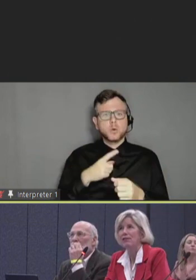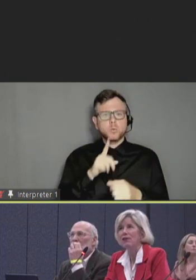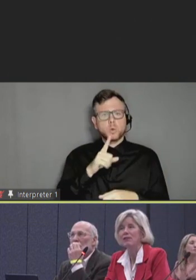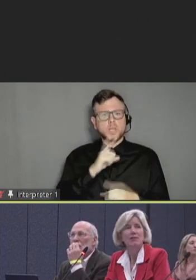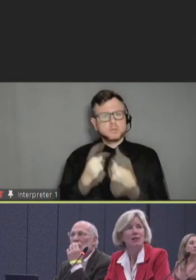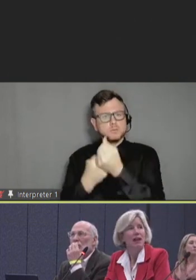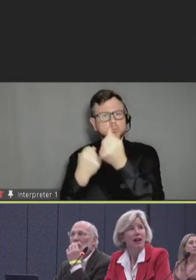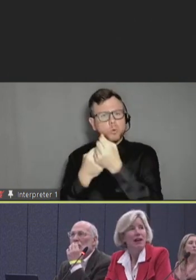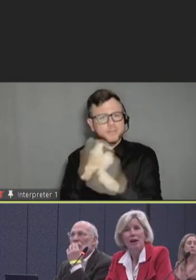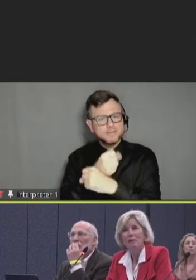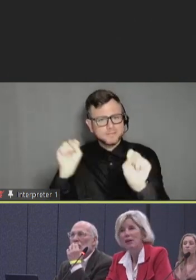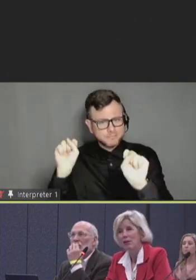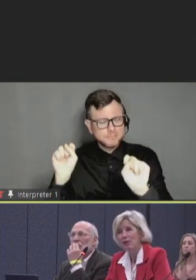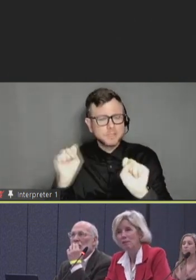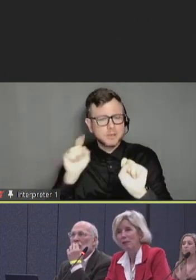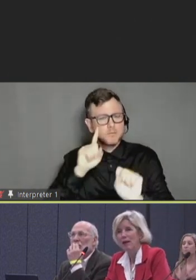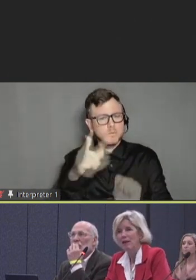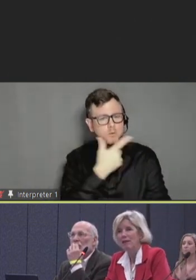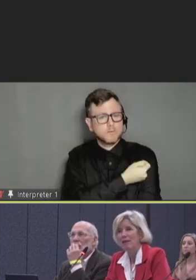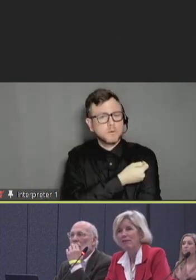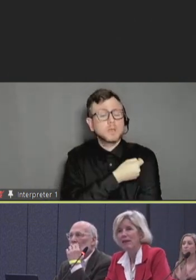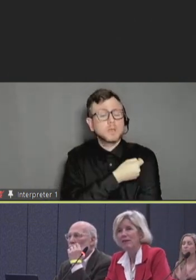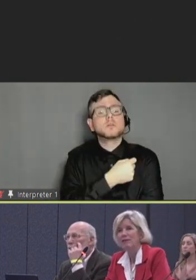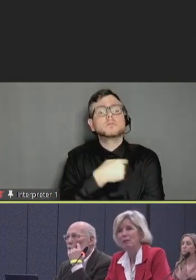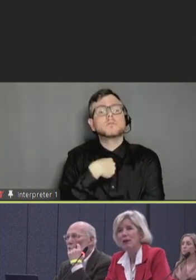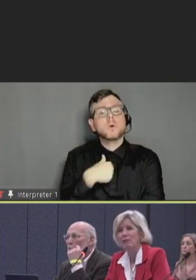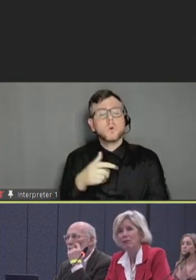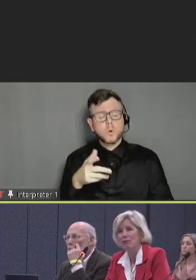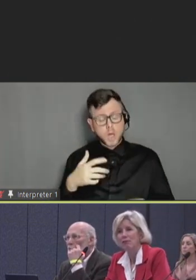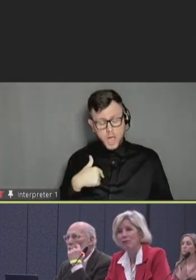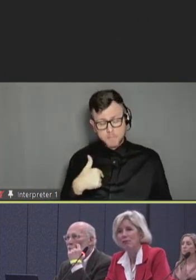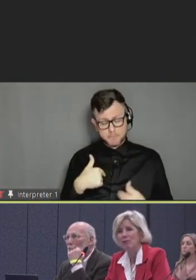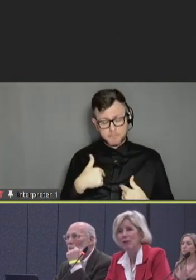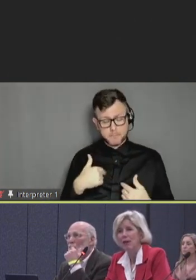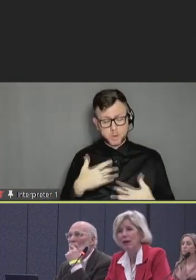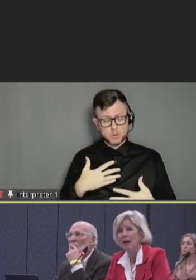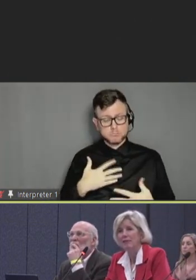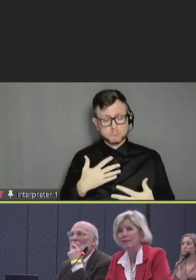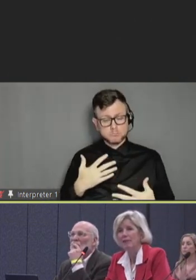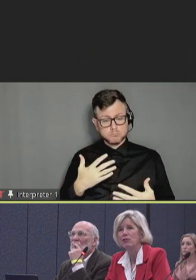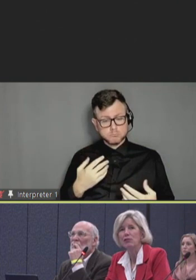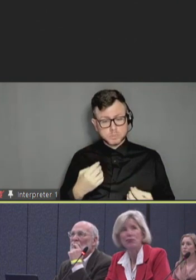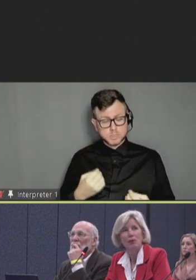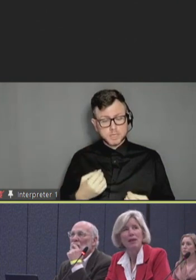So, I'm just -- I'm encouraged by the findings, but also really concerned that we can get